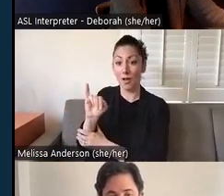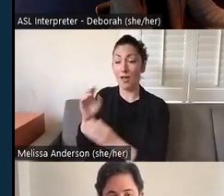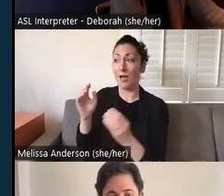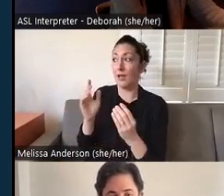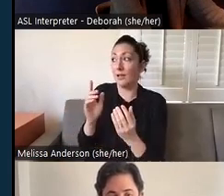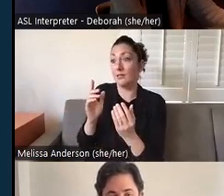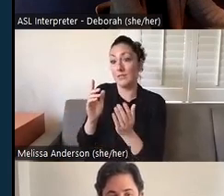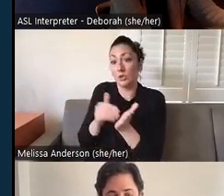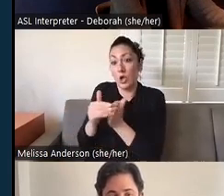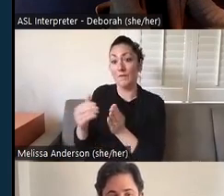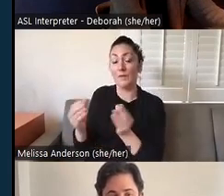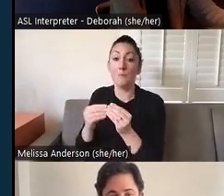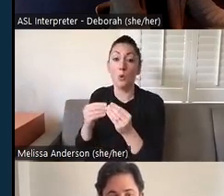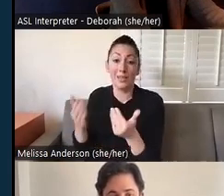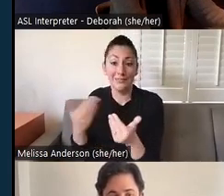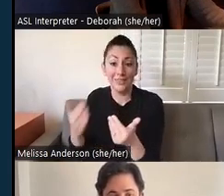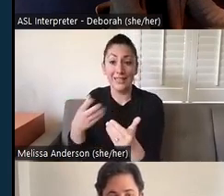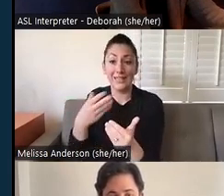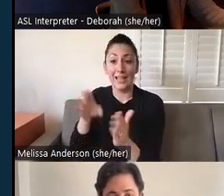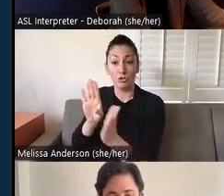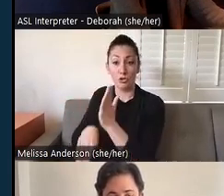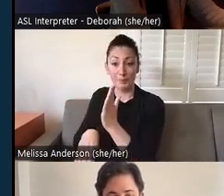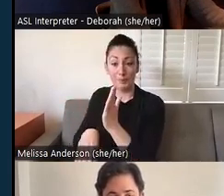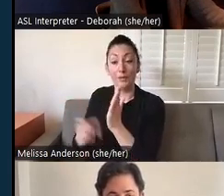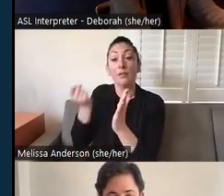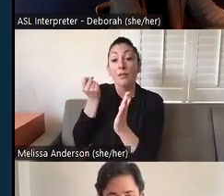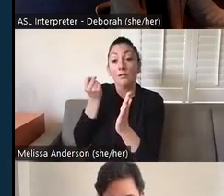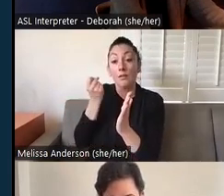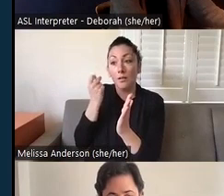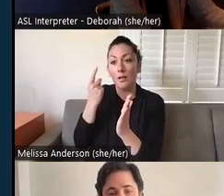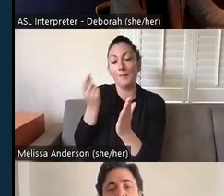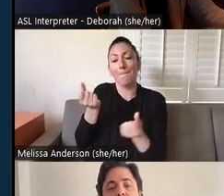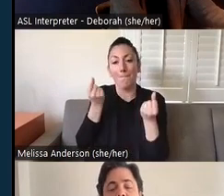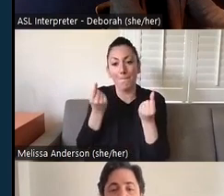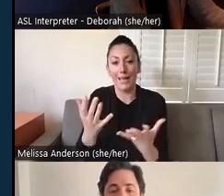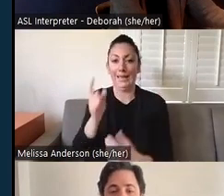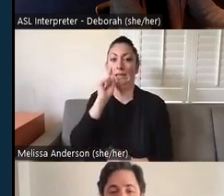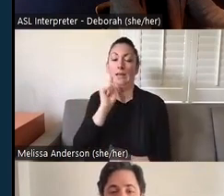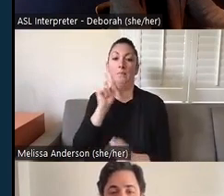system, video remote interpreting is often more convenient and cheaper.